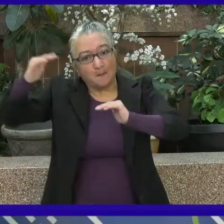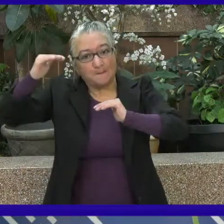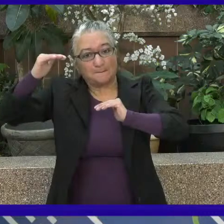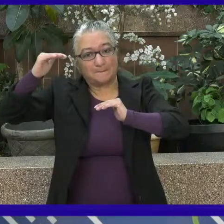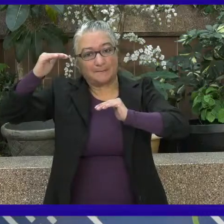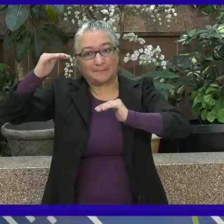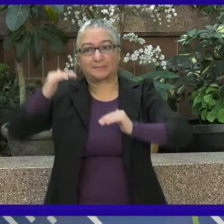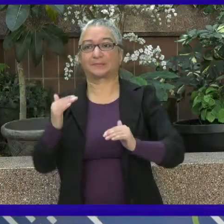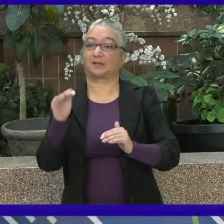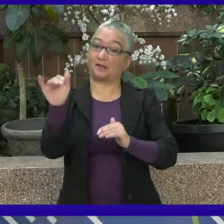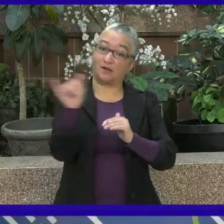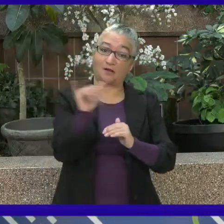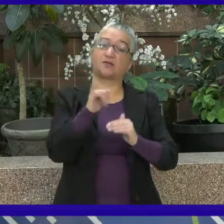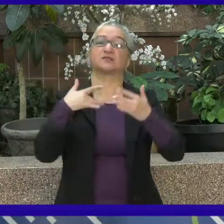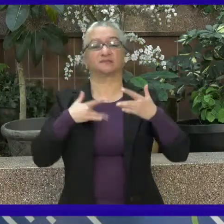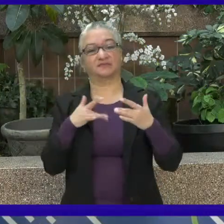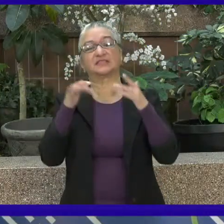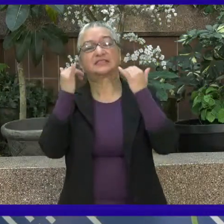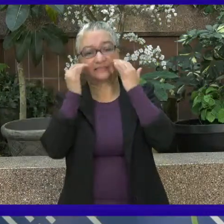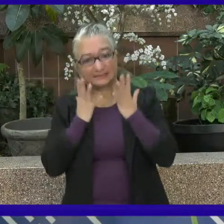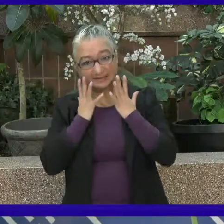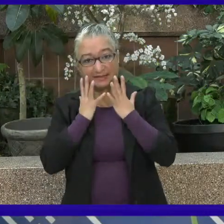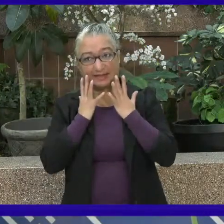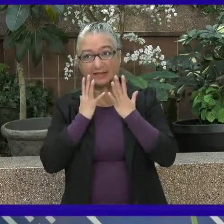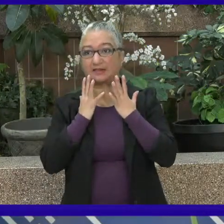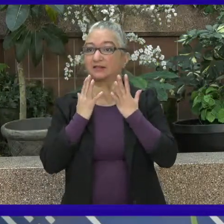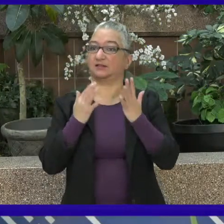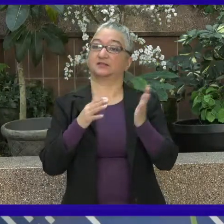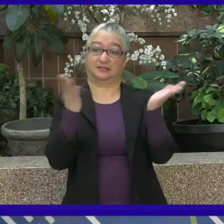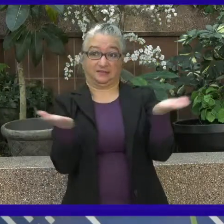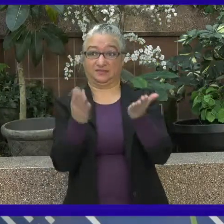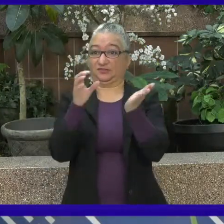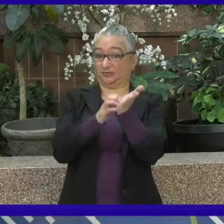um i feel like dr sharkey and i had a little emotional moment when you sat in the chair